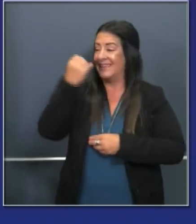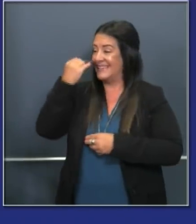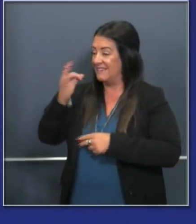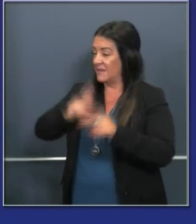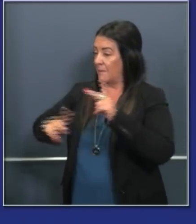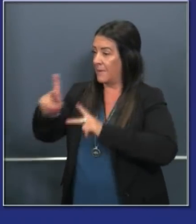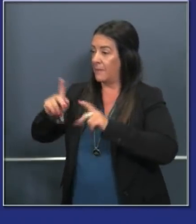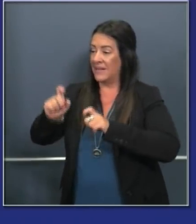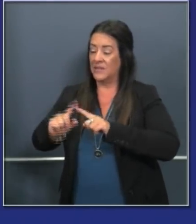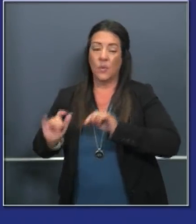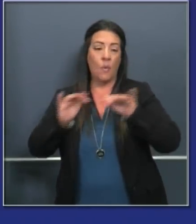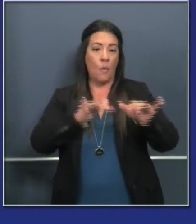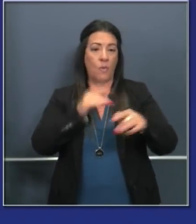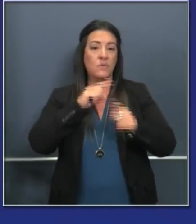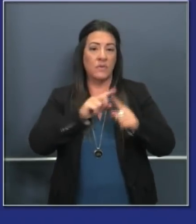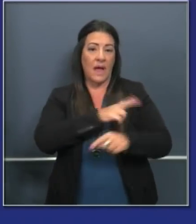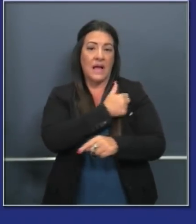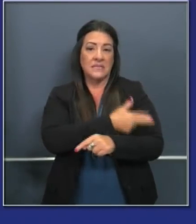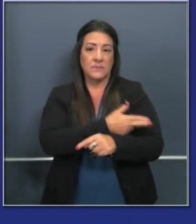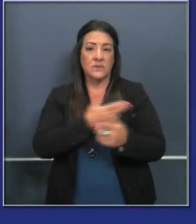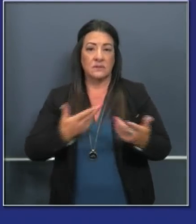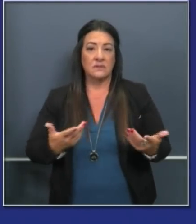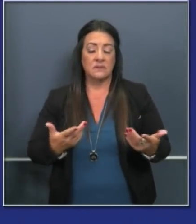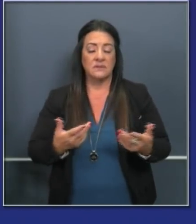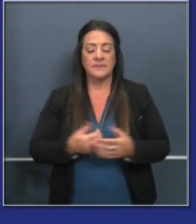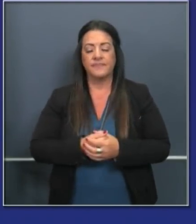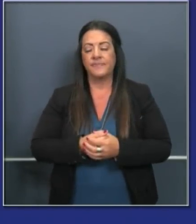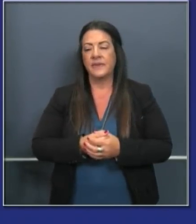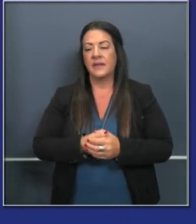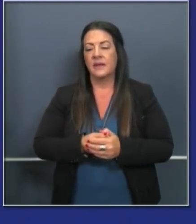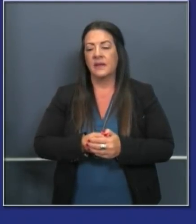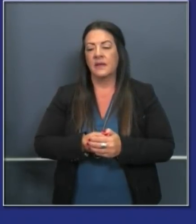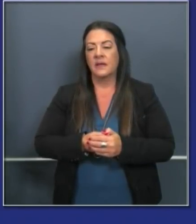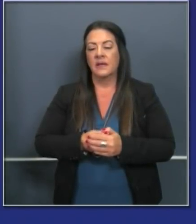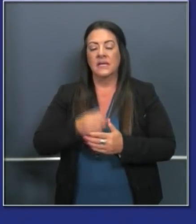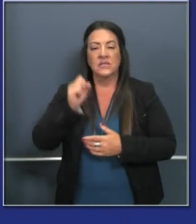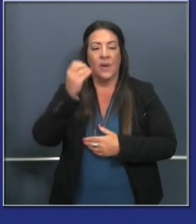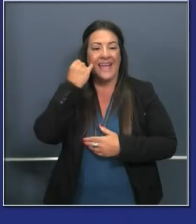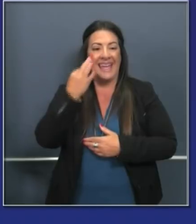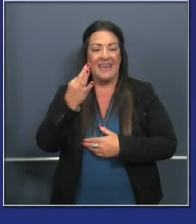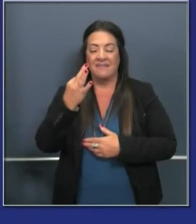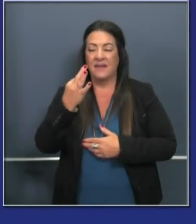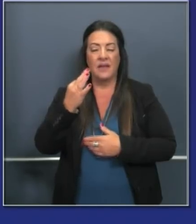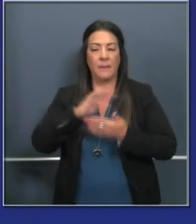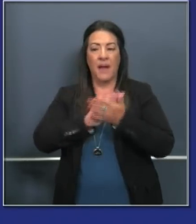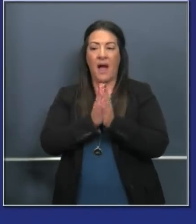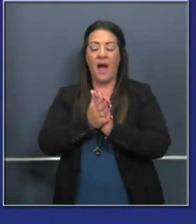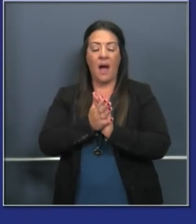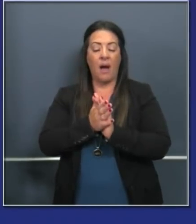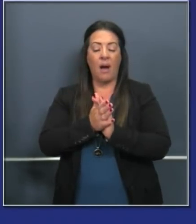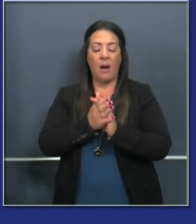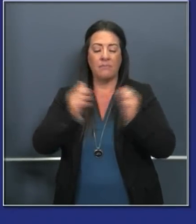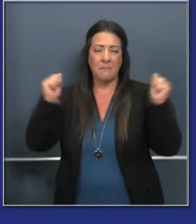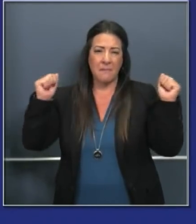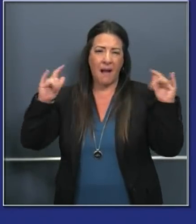BEEN IDENTIFIED THAT WE CAN MAKE AVAILABLE TO MEET THE NEEDS. IF CAPACITY WITHIN OUR